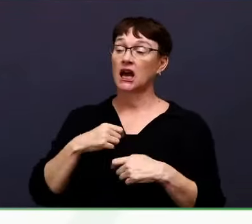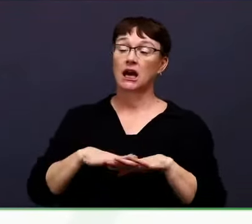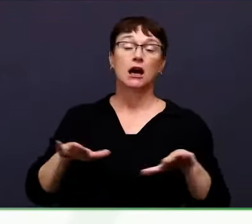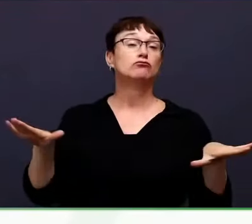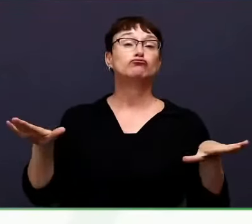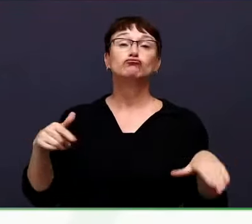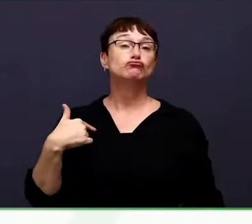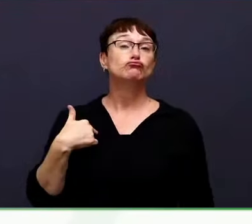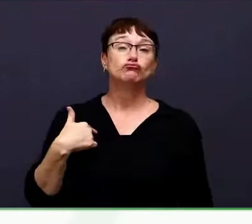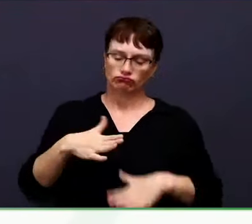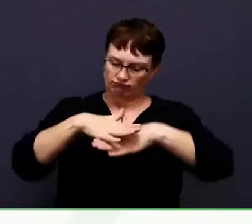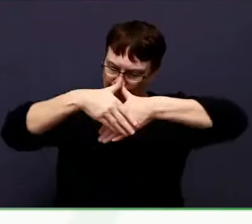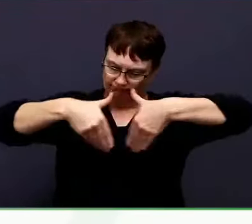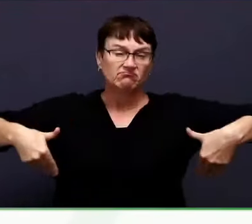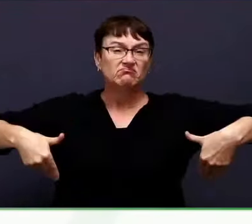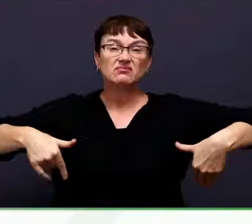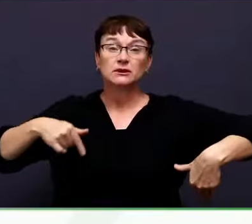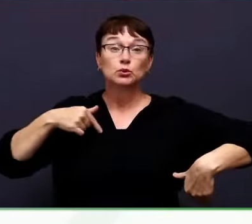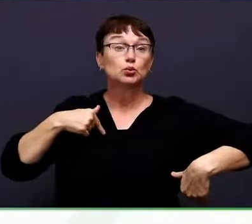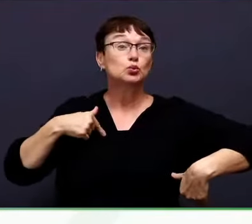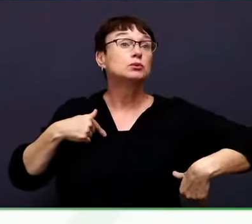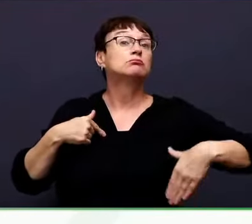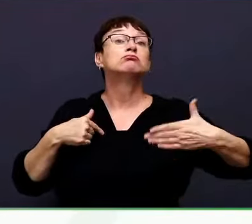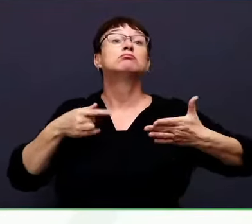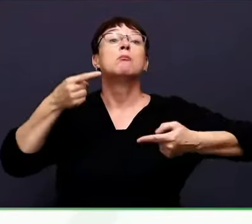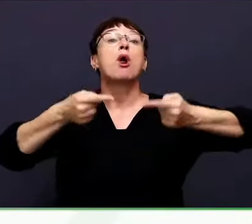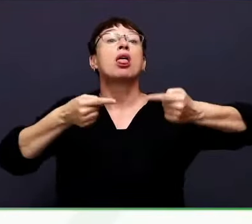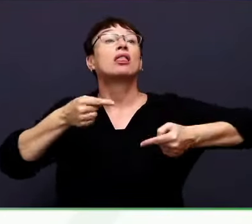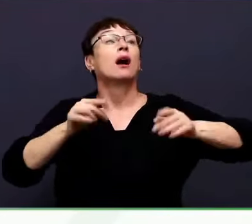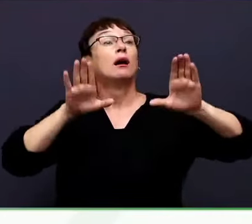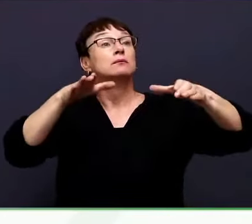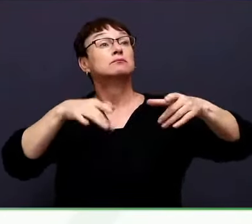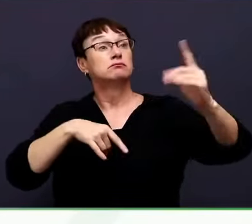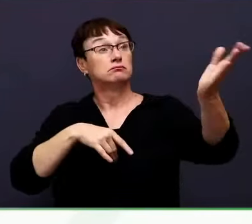for direct answers and or easy read editorial sources.